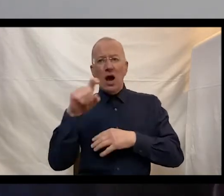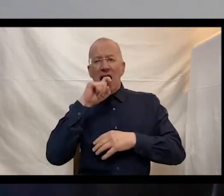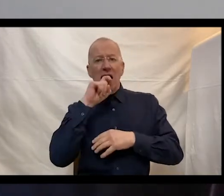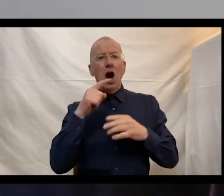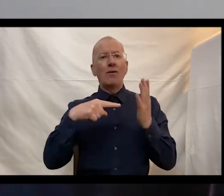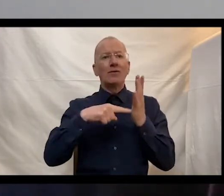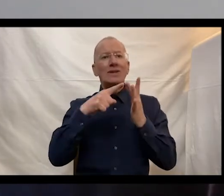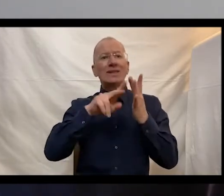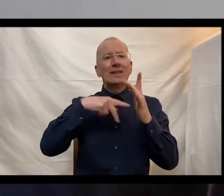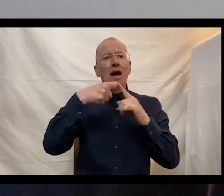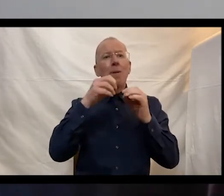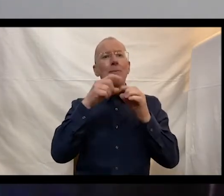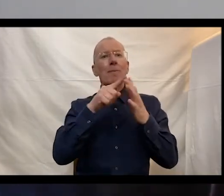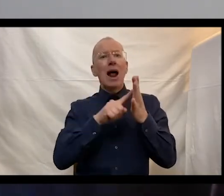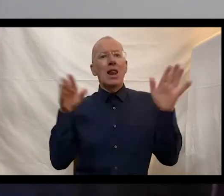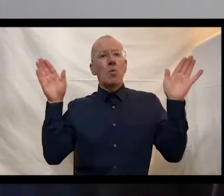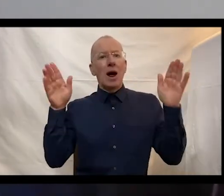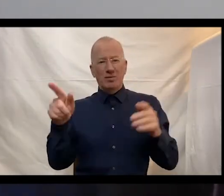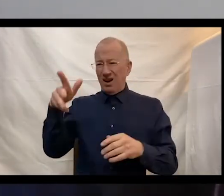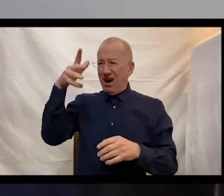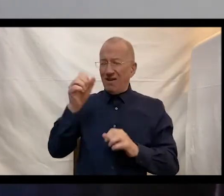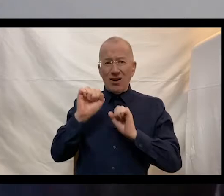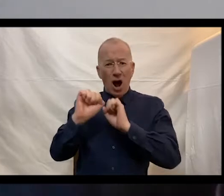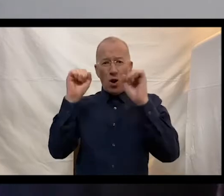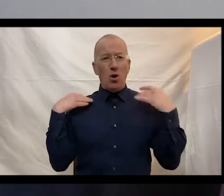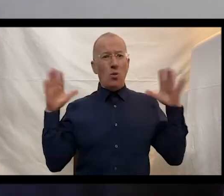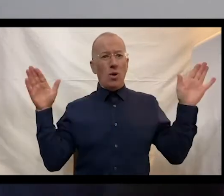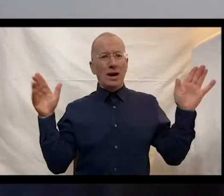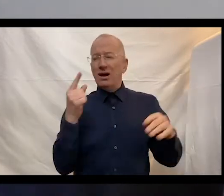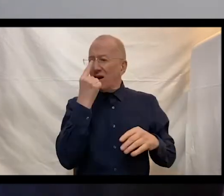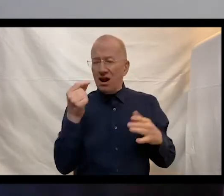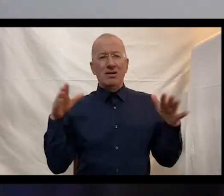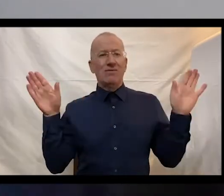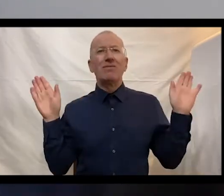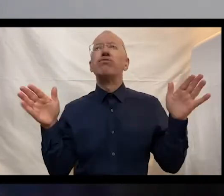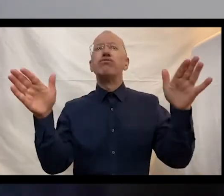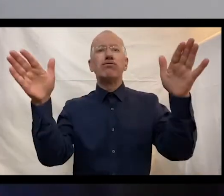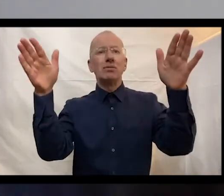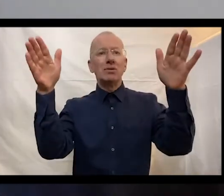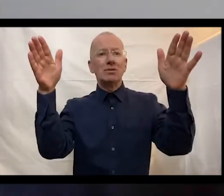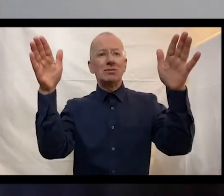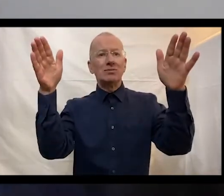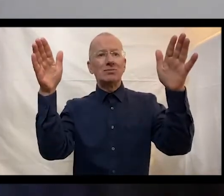envious of Tinkerbell’s wings, although you had your own, you could fly...